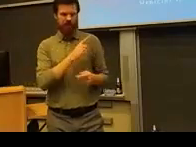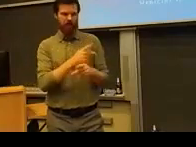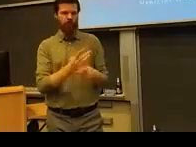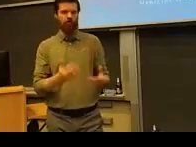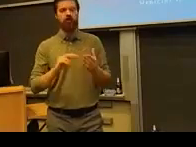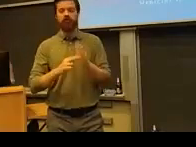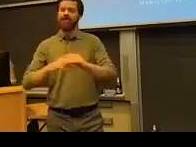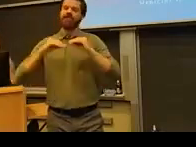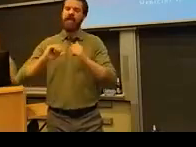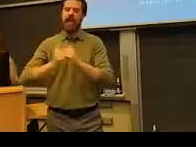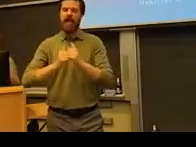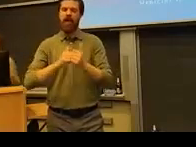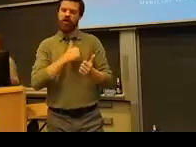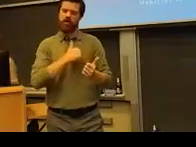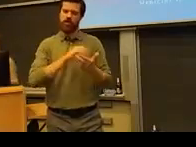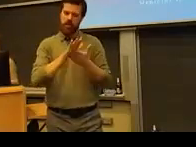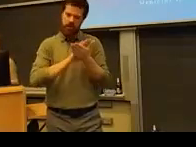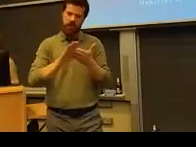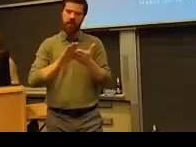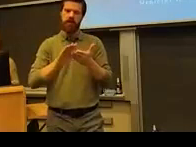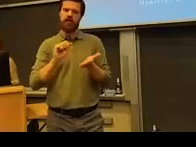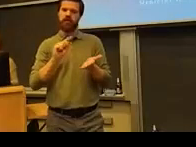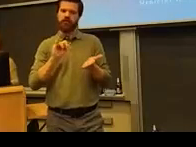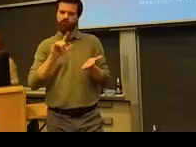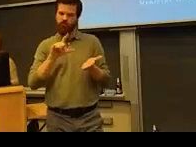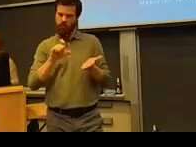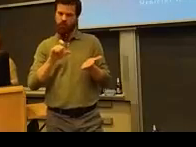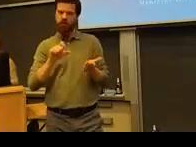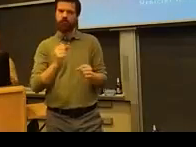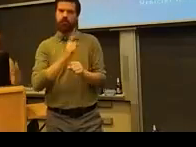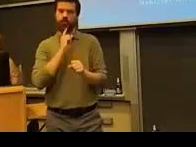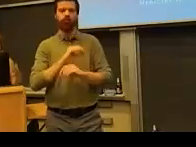them how to keep it clean how to keep everything sterile um in order to prevent like a prolonged or